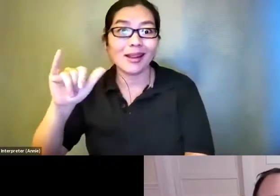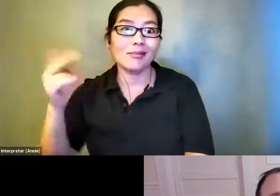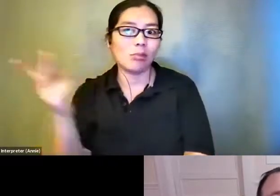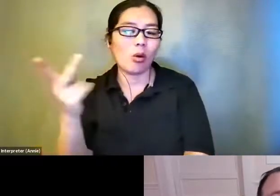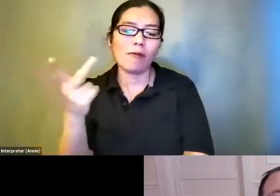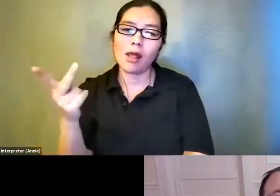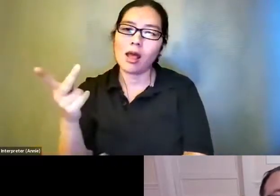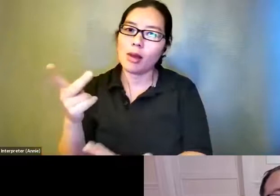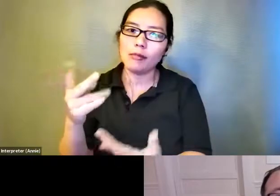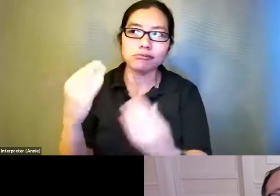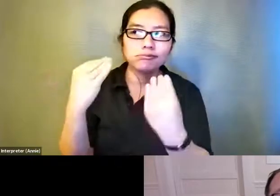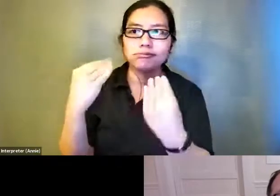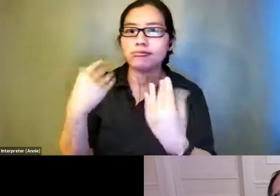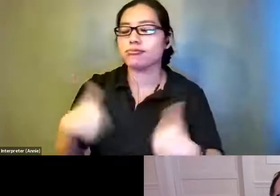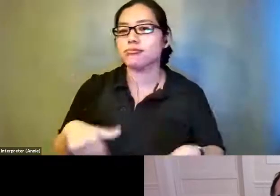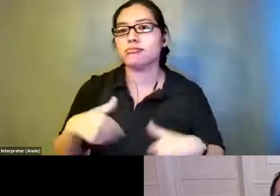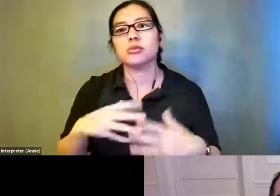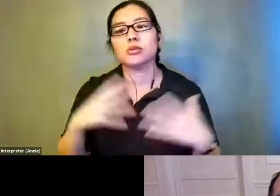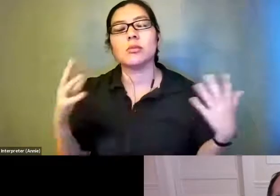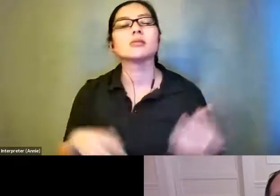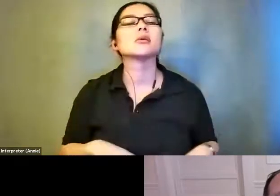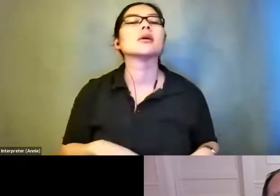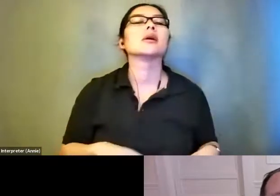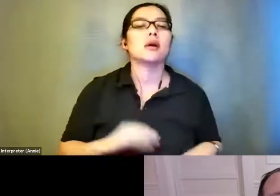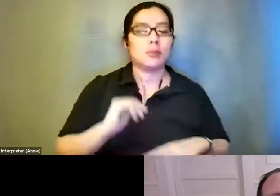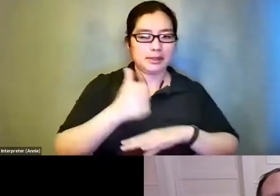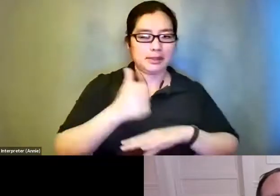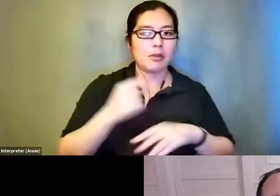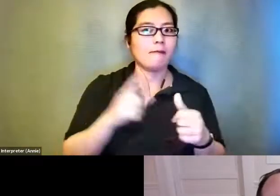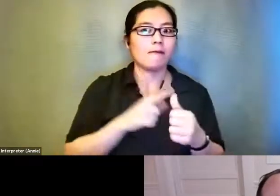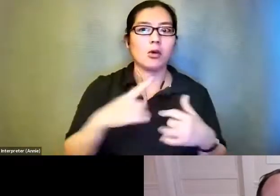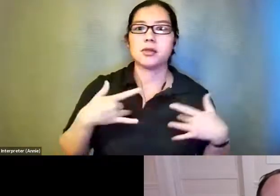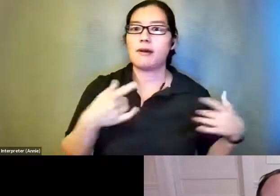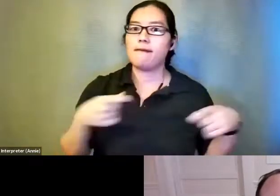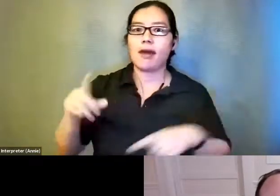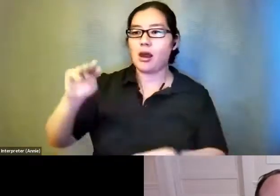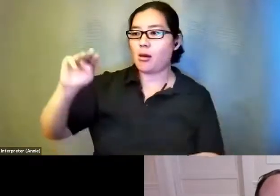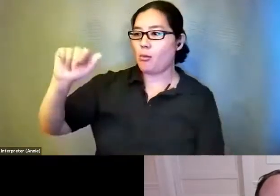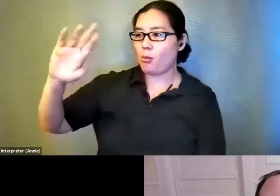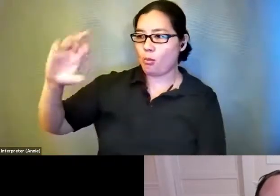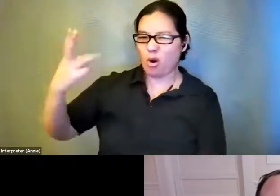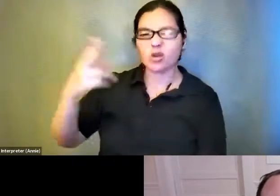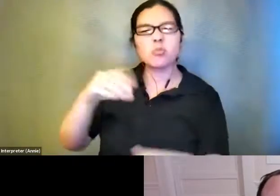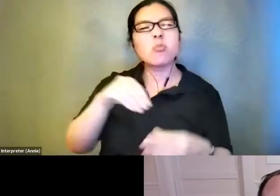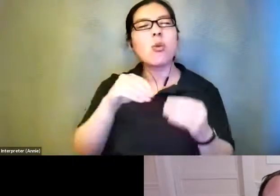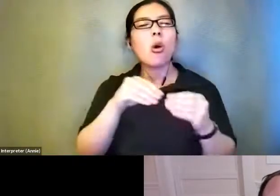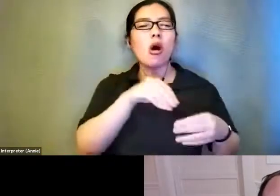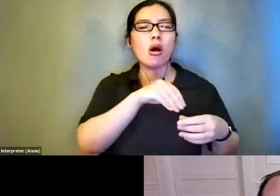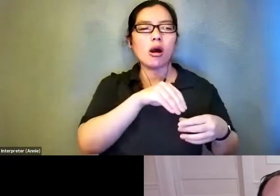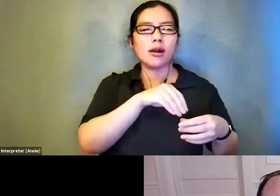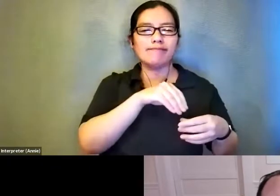planned a first event back in March that was supposed to be internal just to talk about and learn about ways